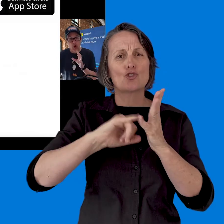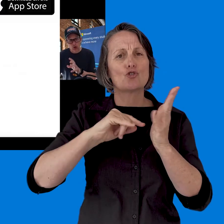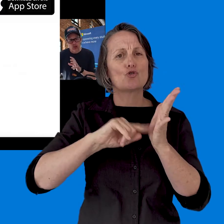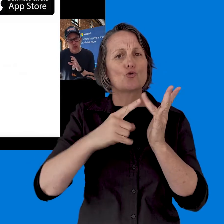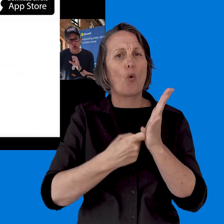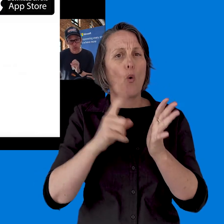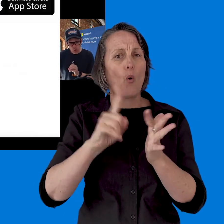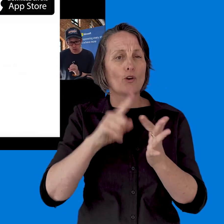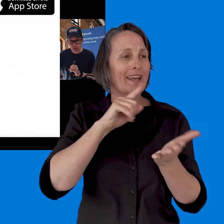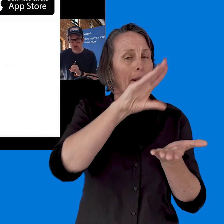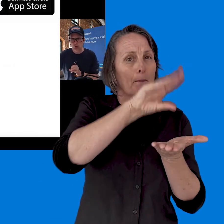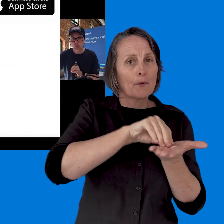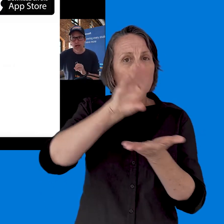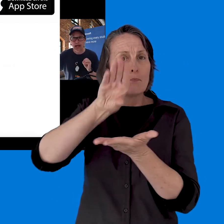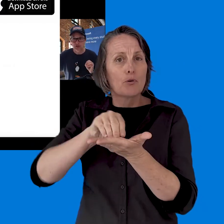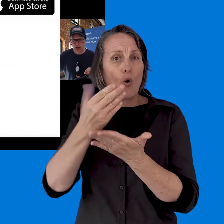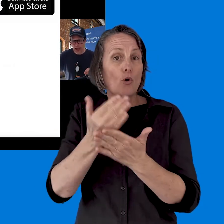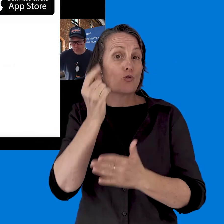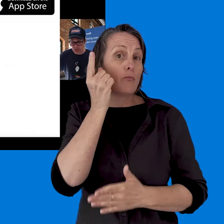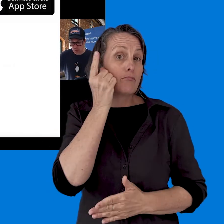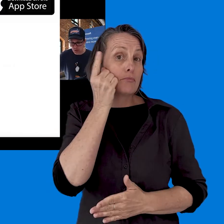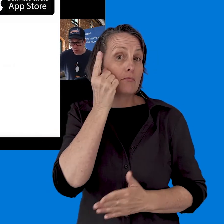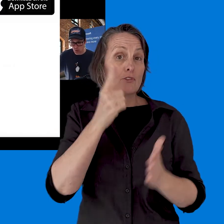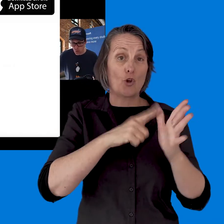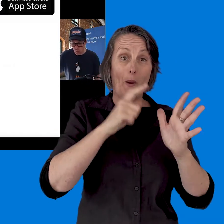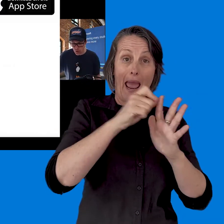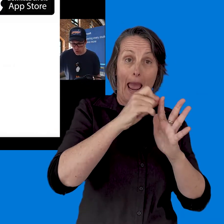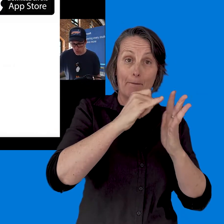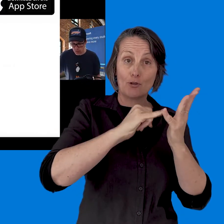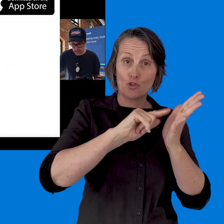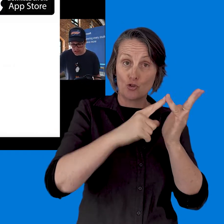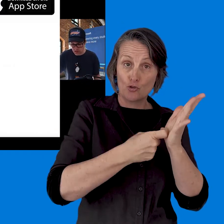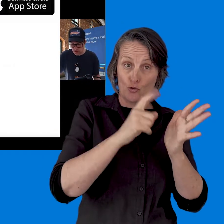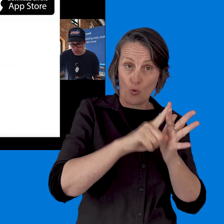it onto your mobile tool at your App Store or your Play Store.